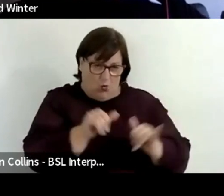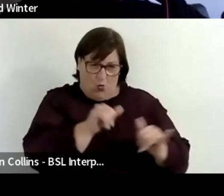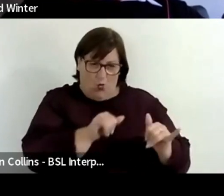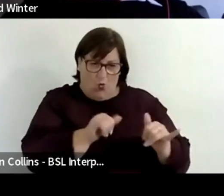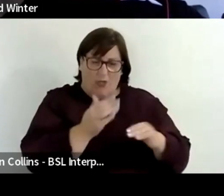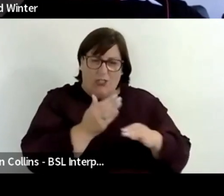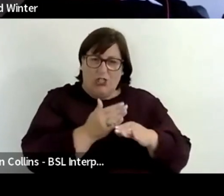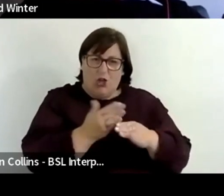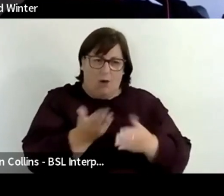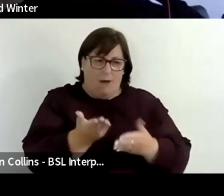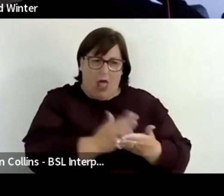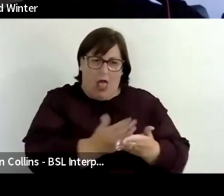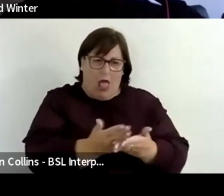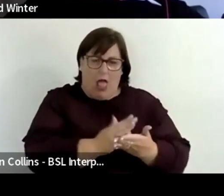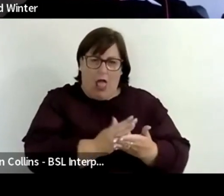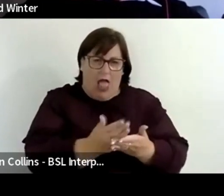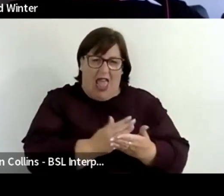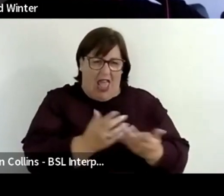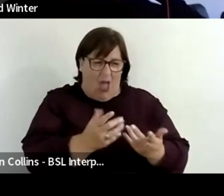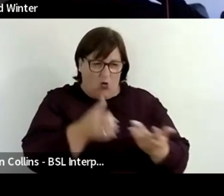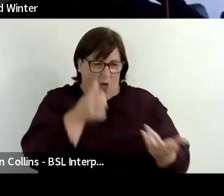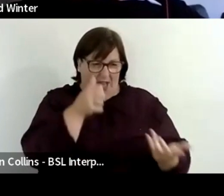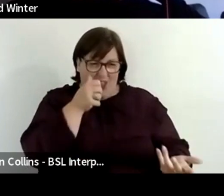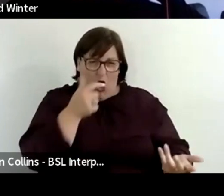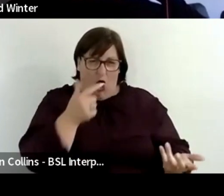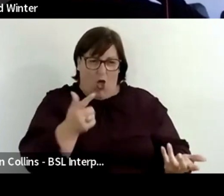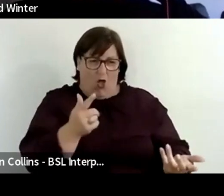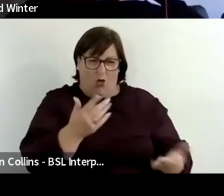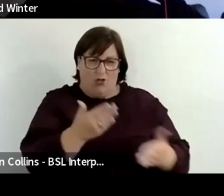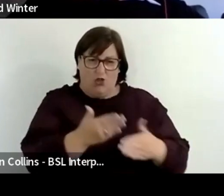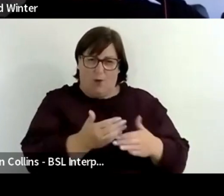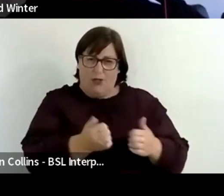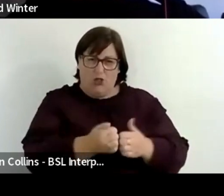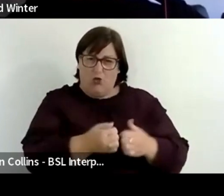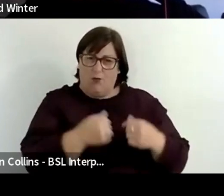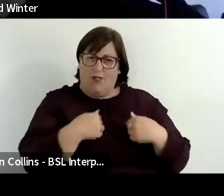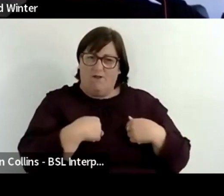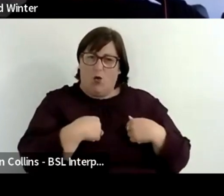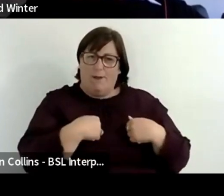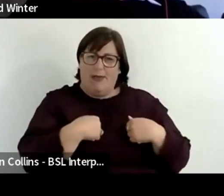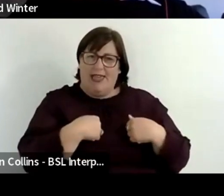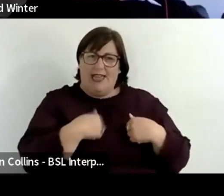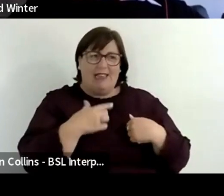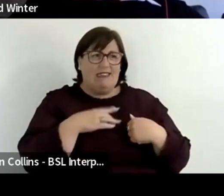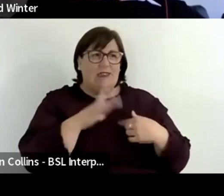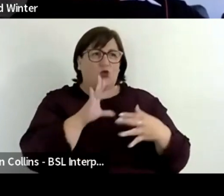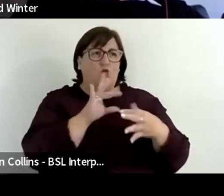Could you signpost me to anywhere or any contact where I could perhaps follow up on this?